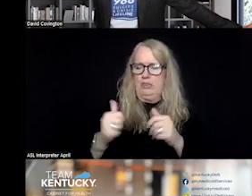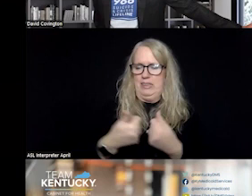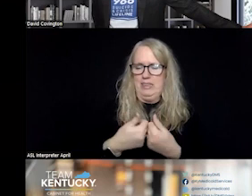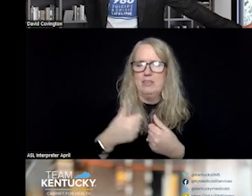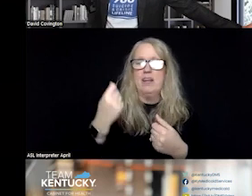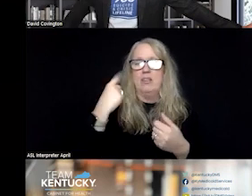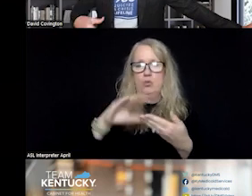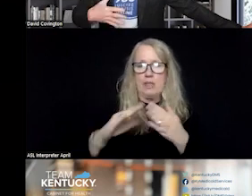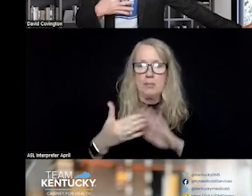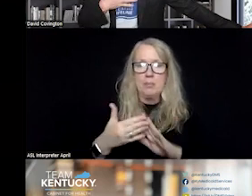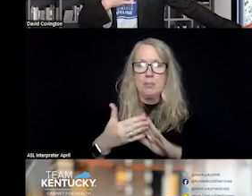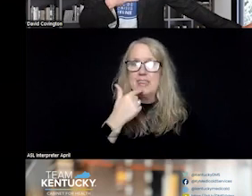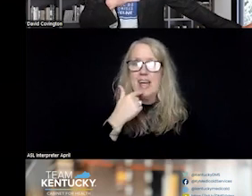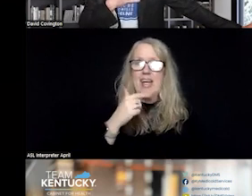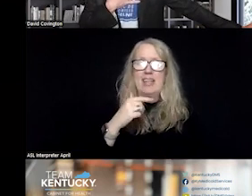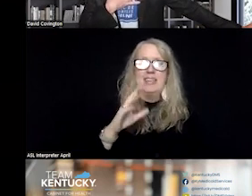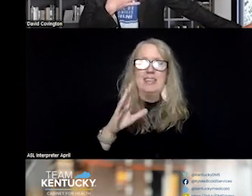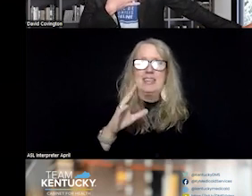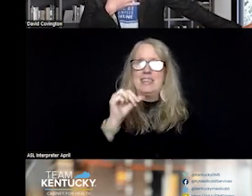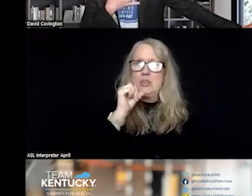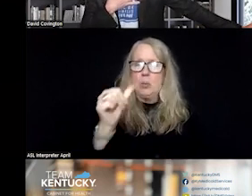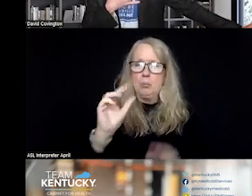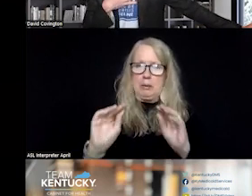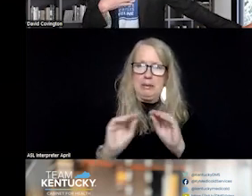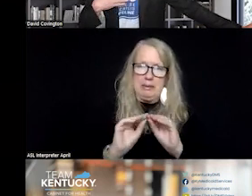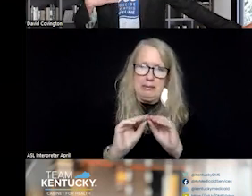COMMUNITY DID SAY LET'S NOT BE EXPLICIT ABOUT THIS. LET'S MAKE